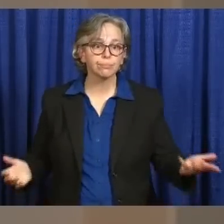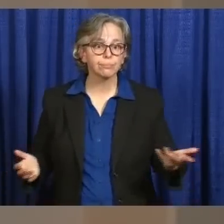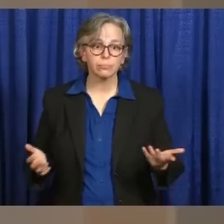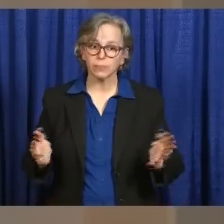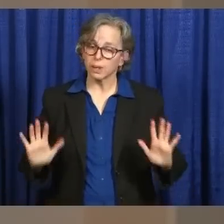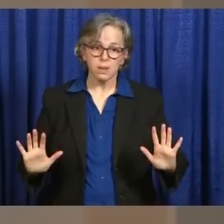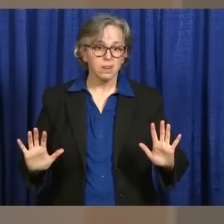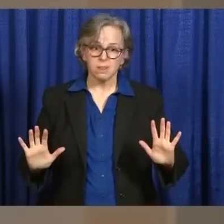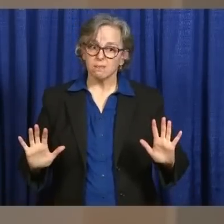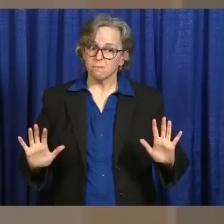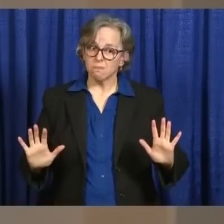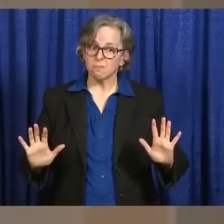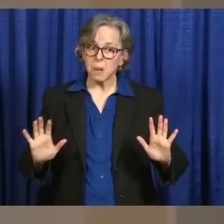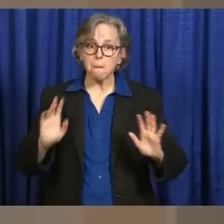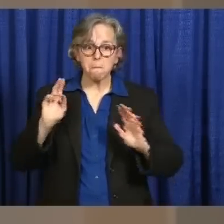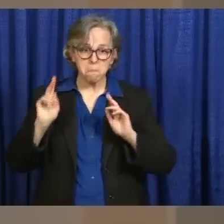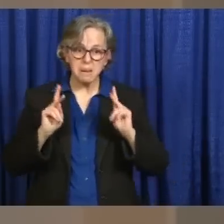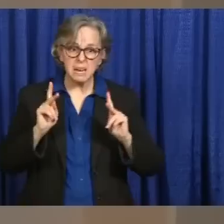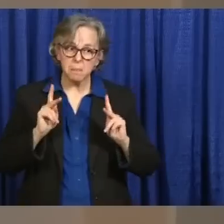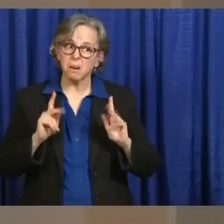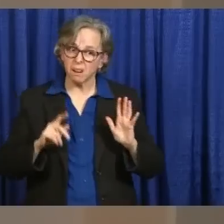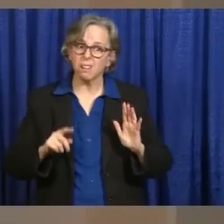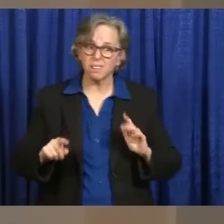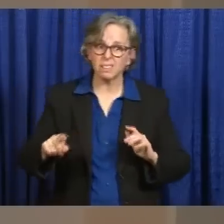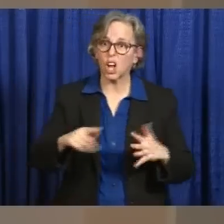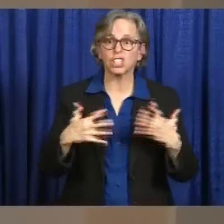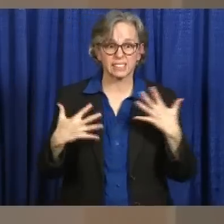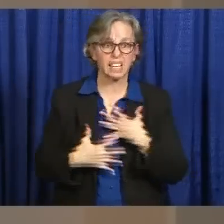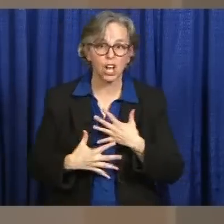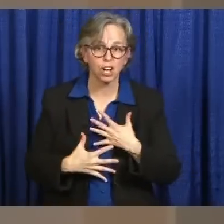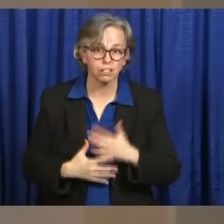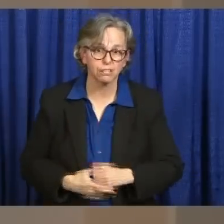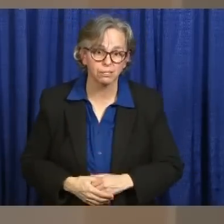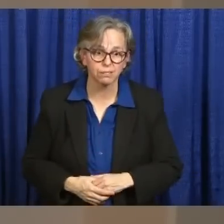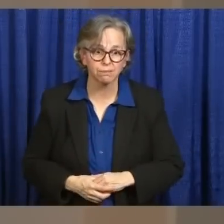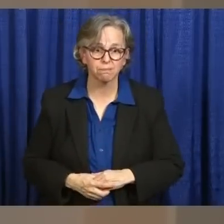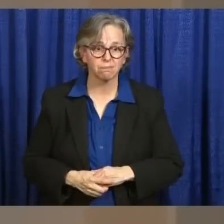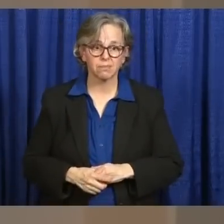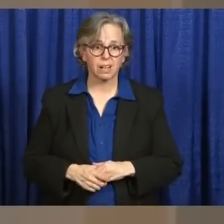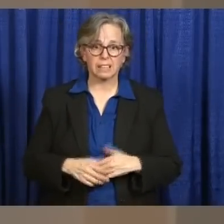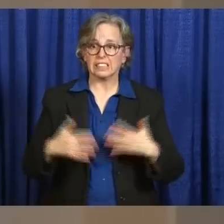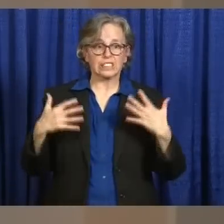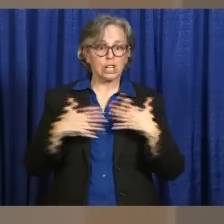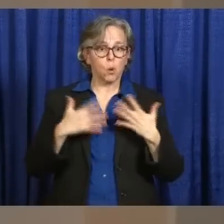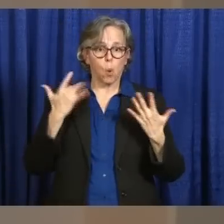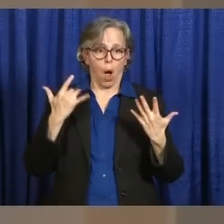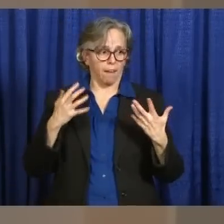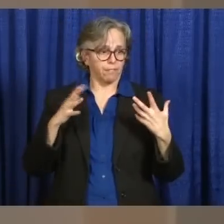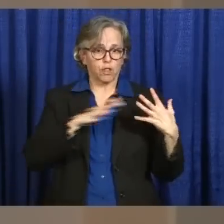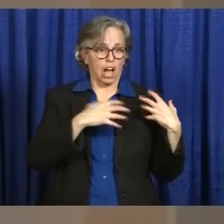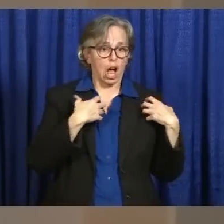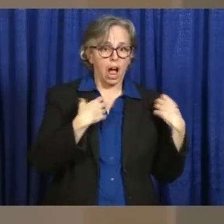THE SYSTEM. I WANTED TO CONVEY THROUGHOUT THE SYSTEM THAT PEOPLE ARE